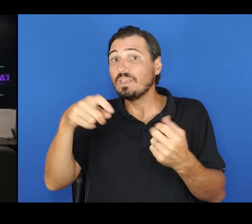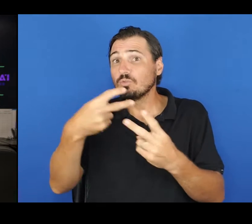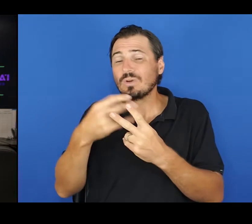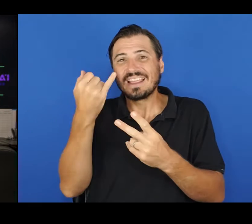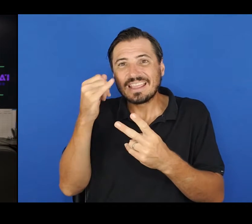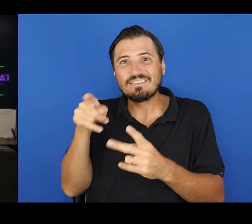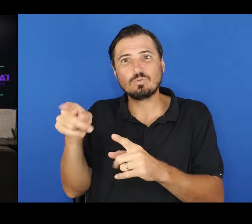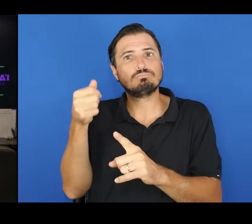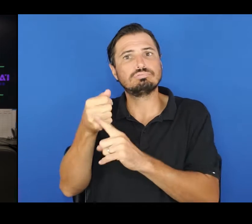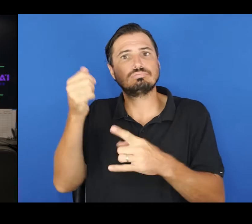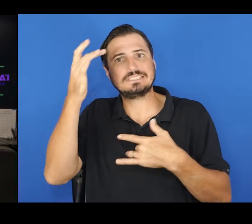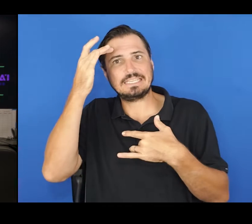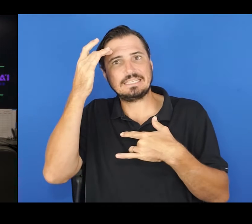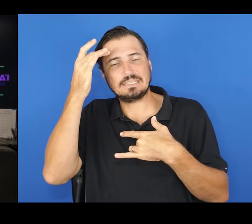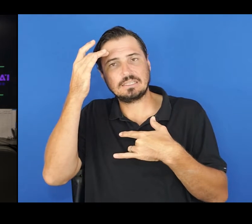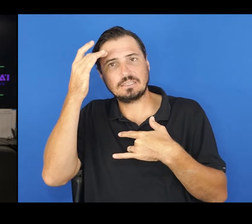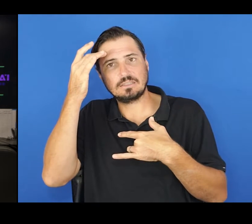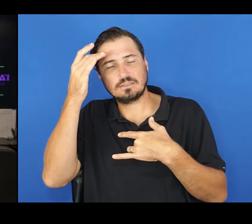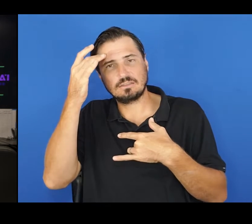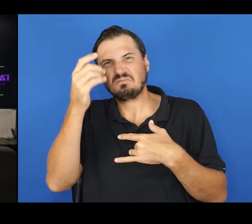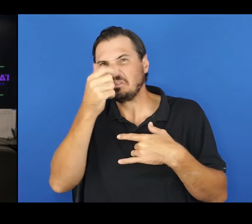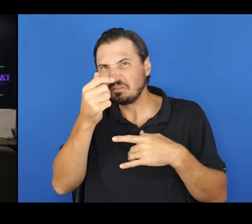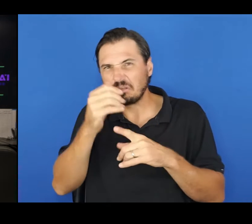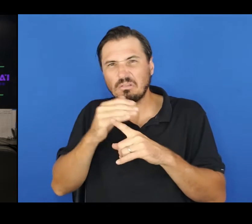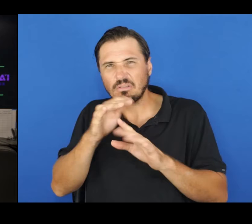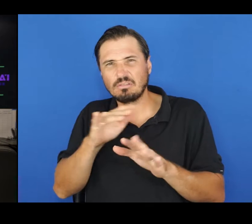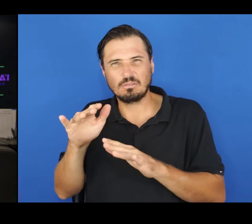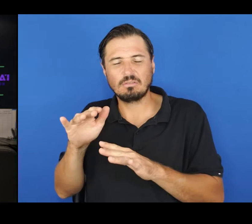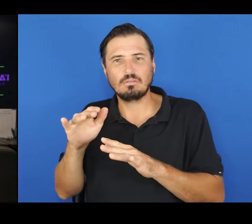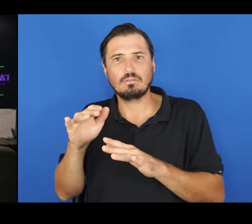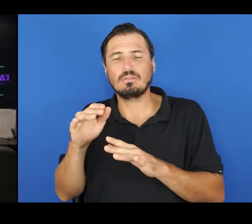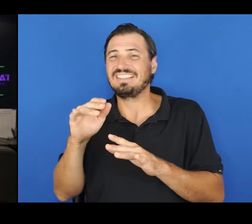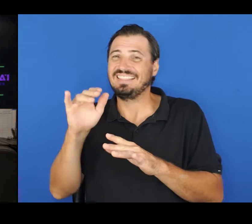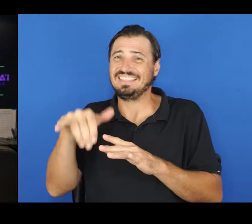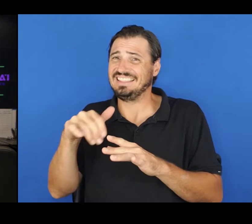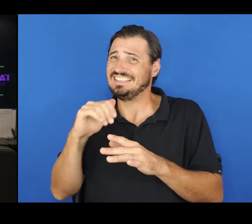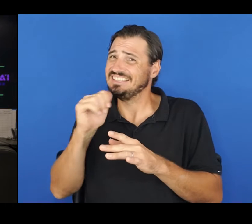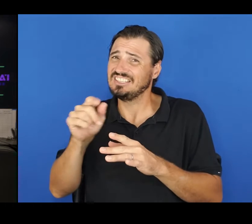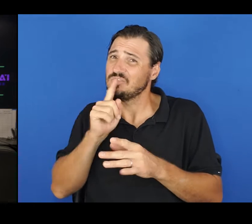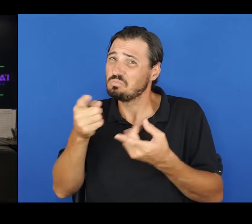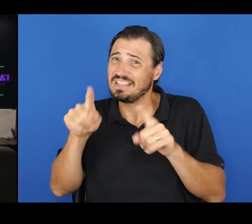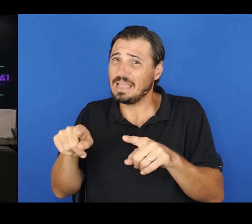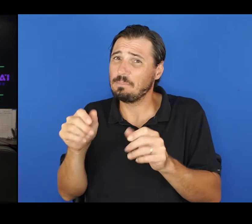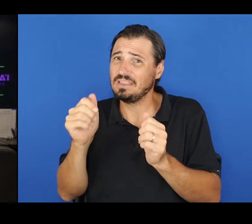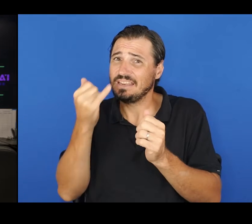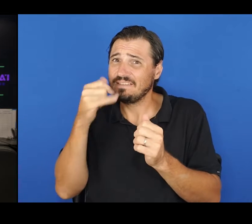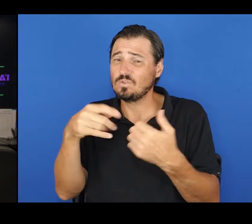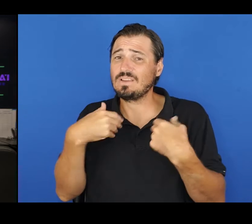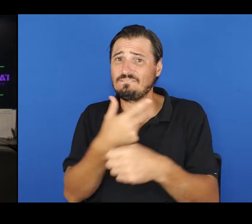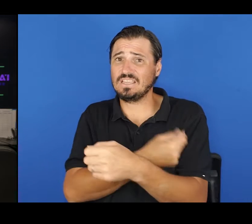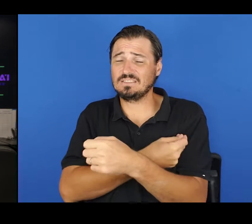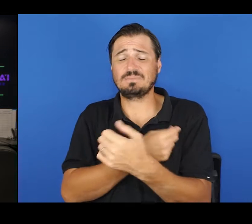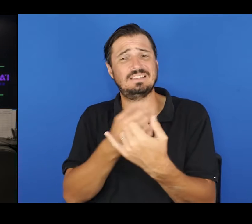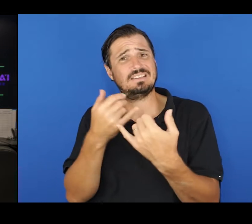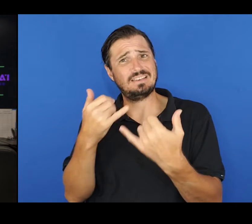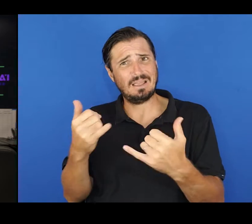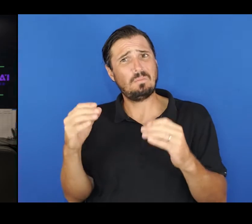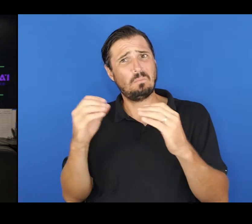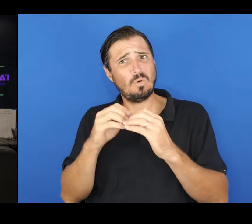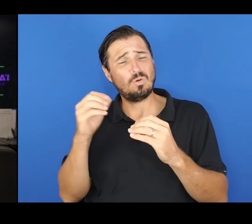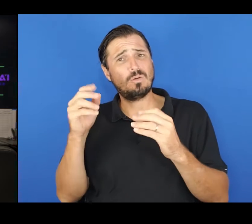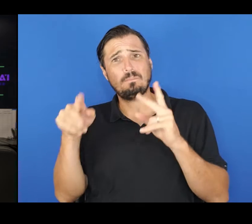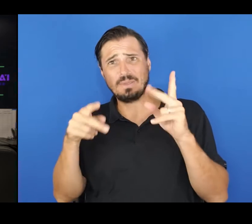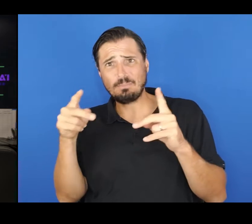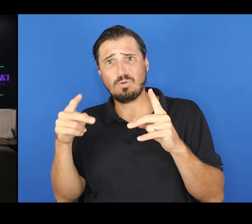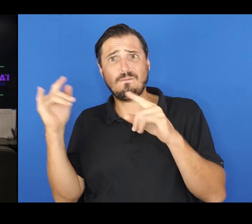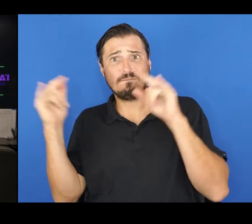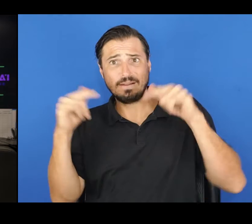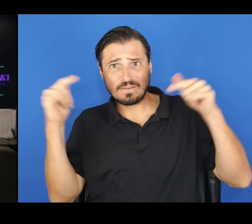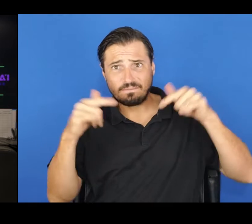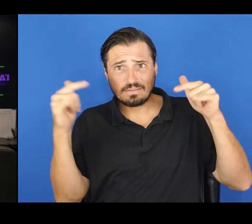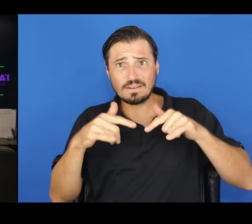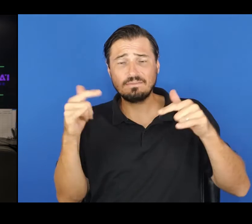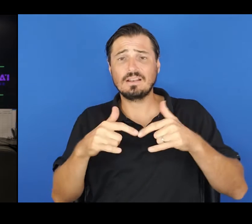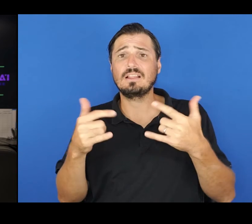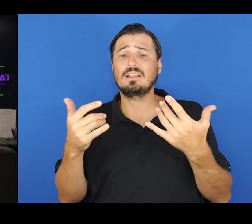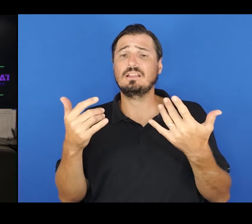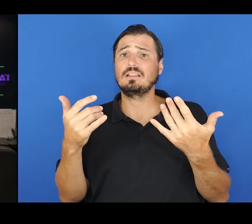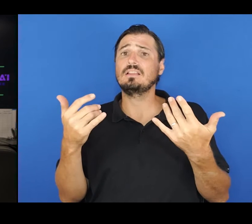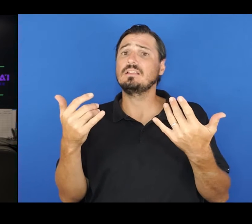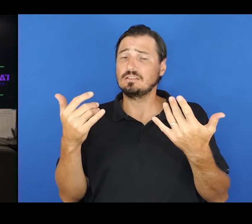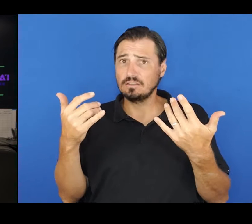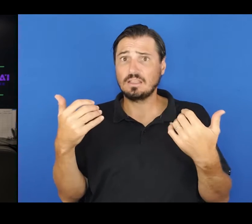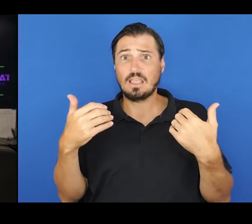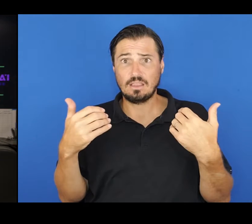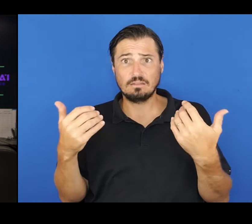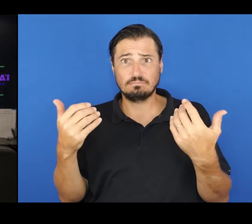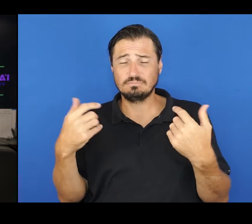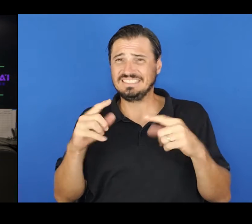With new and more transmissible variants on the rise even in Hawaii and on Kauai, it’s important for you to know that being fully vaccinated also protects you from these variants